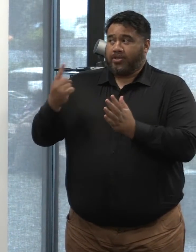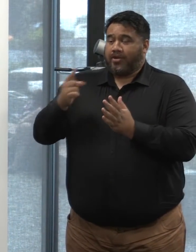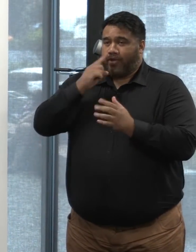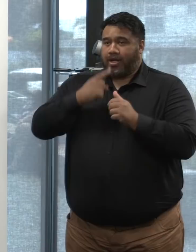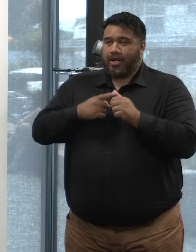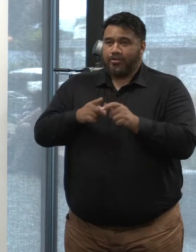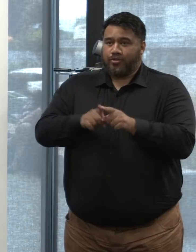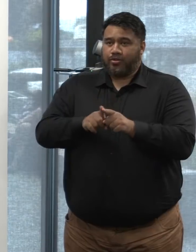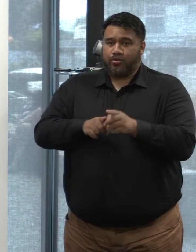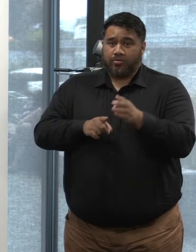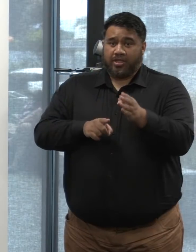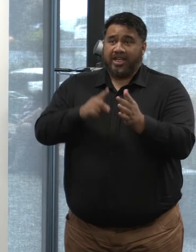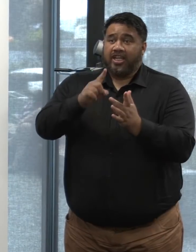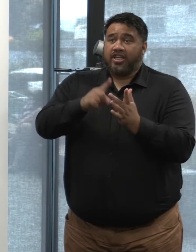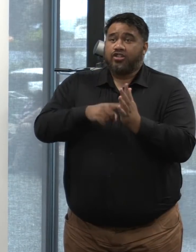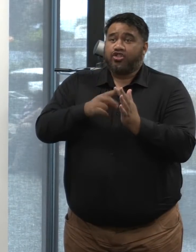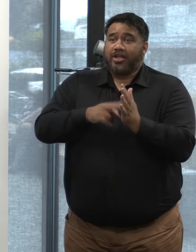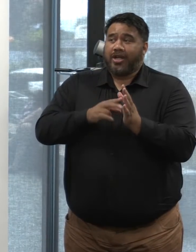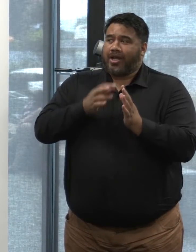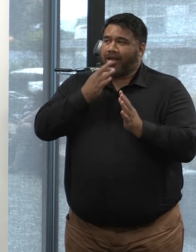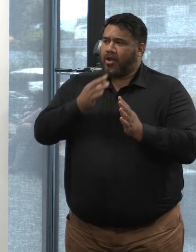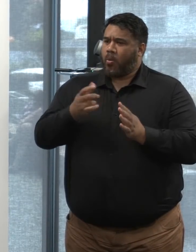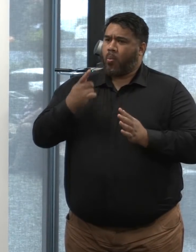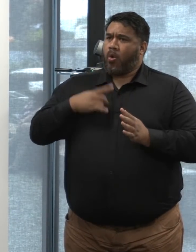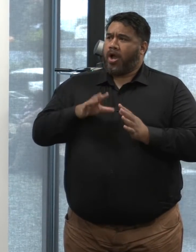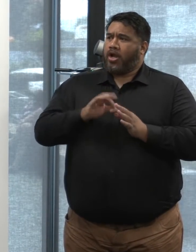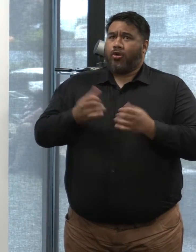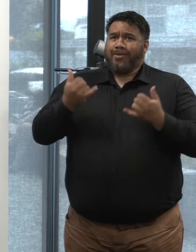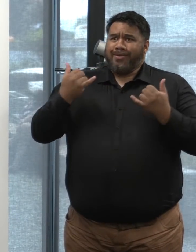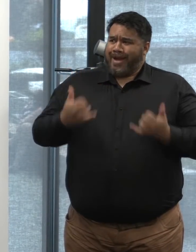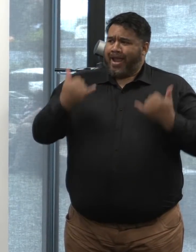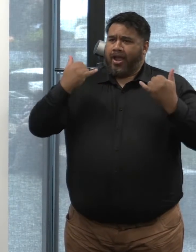I will try and direct traffic, but also Dr Ian Town is happy